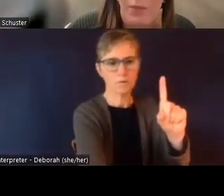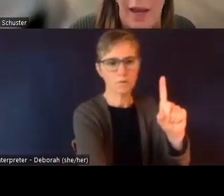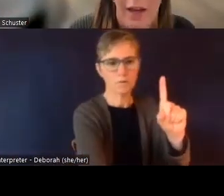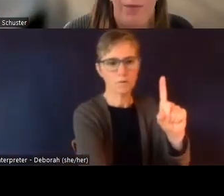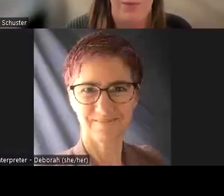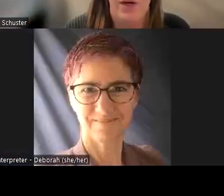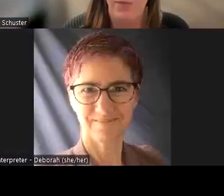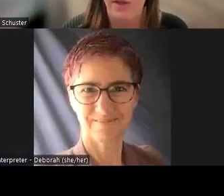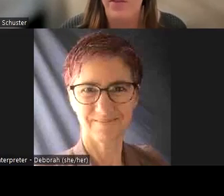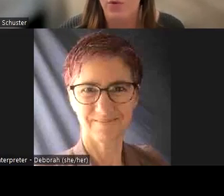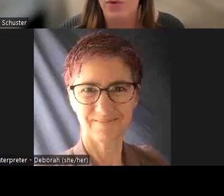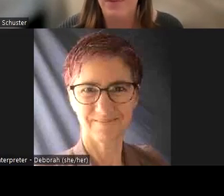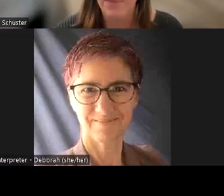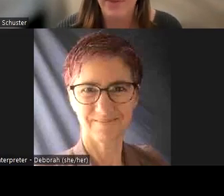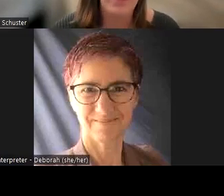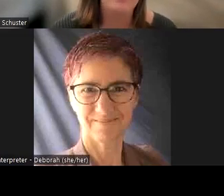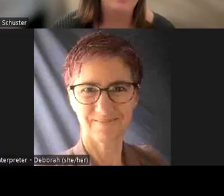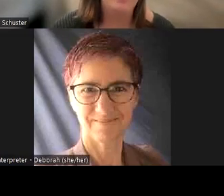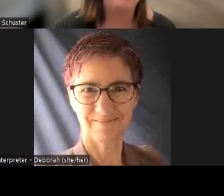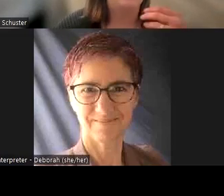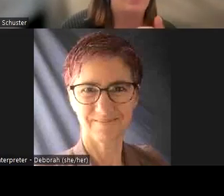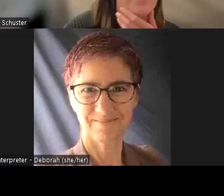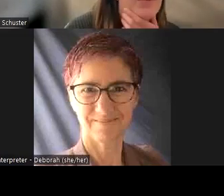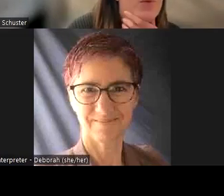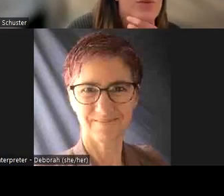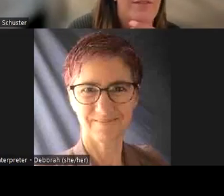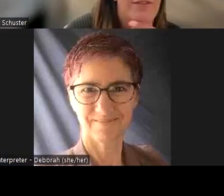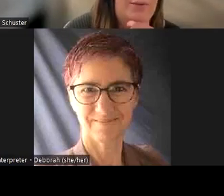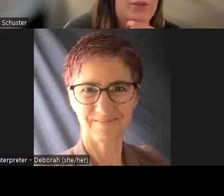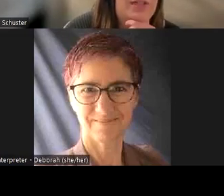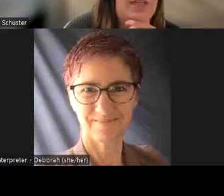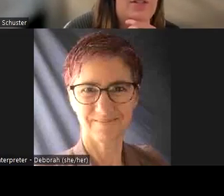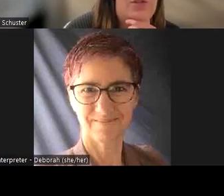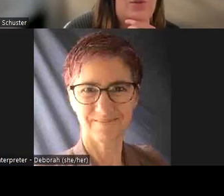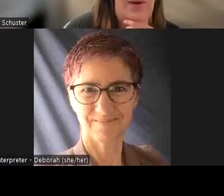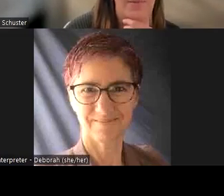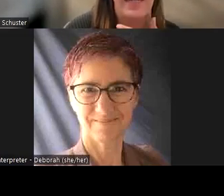that we have when working with schools, is that schools have the opportunity to help